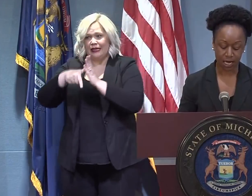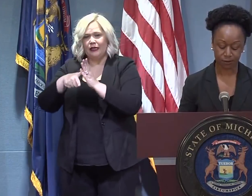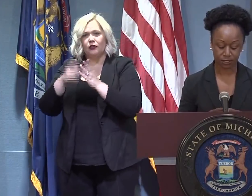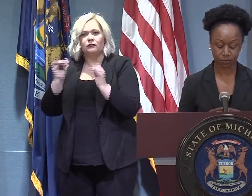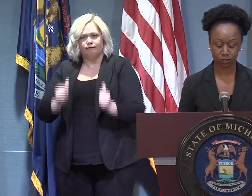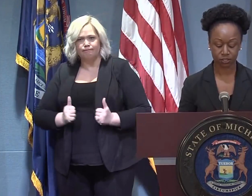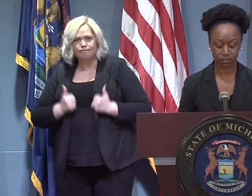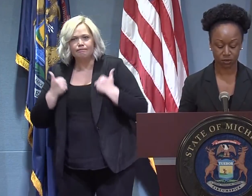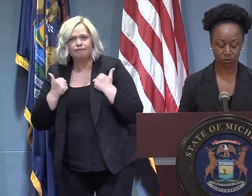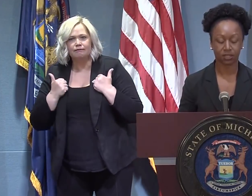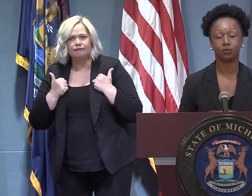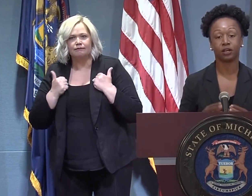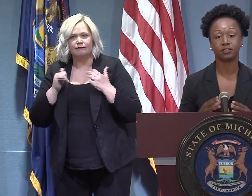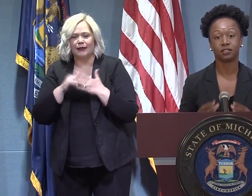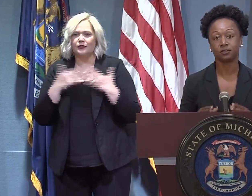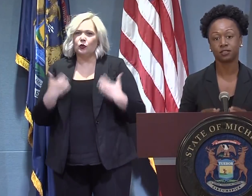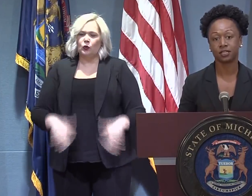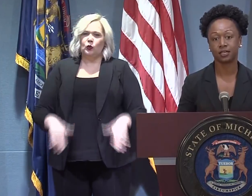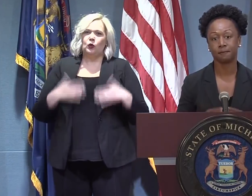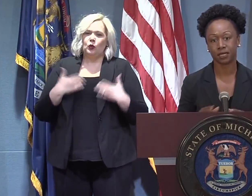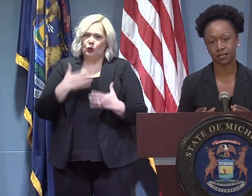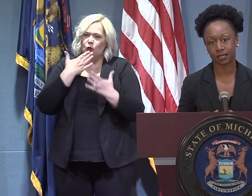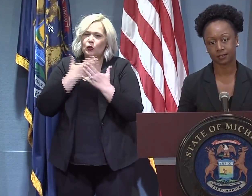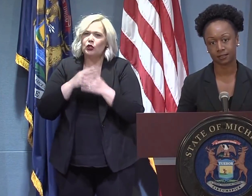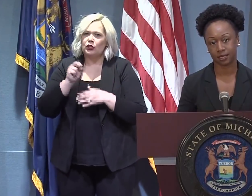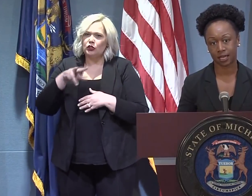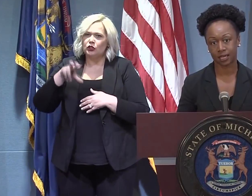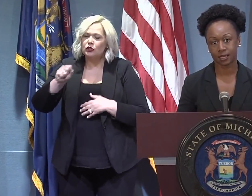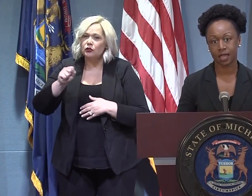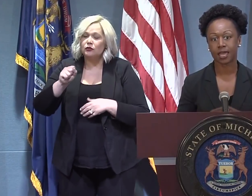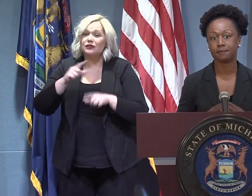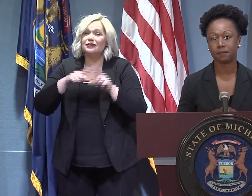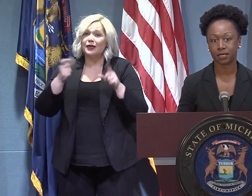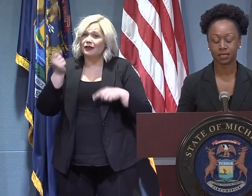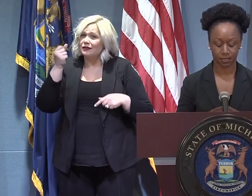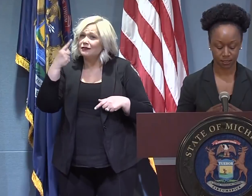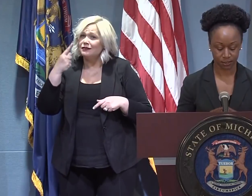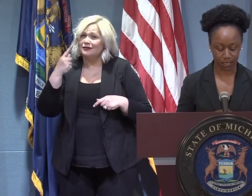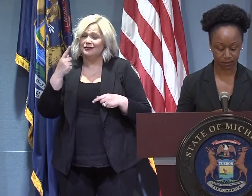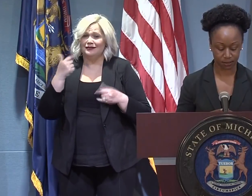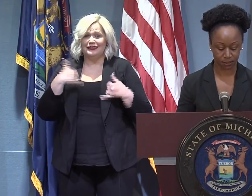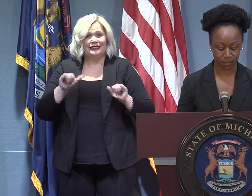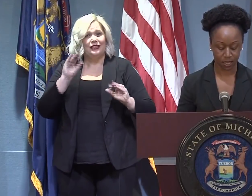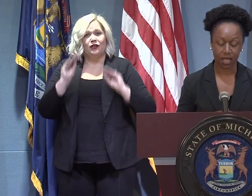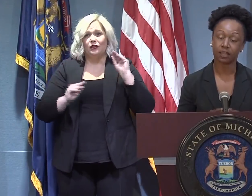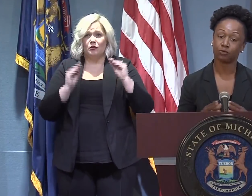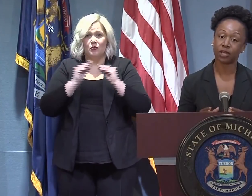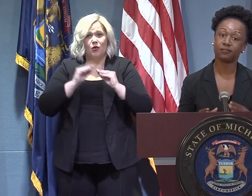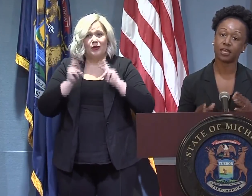DAYS AFTER SYMPTOMS STARTED. THESE ARE REALLY POSITIVE SIGNS. IT IS IMPORTANT TO NOTE WE ARE